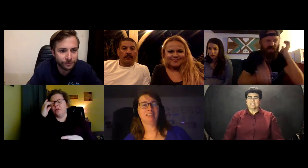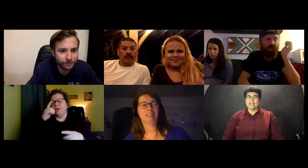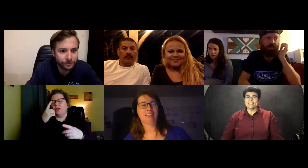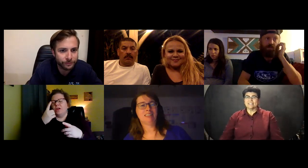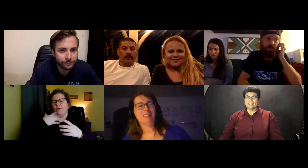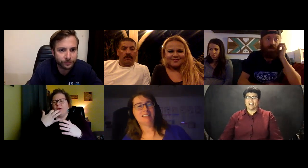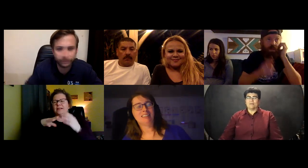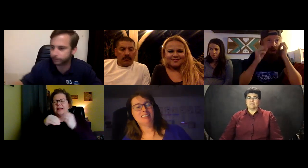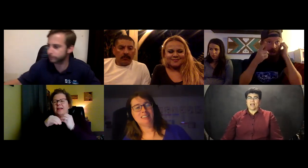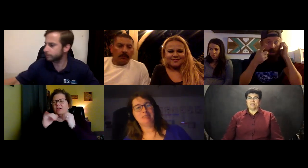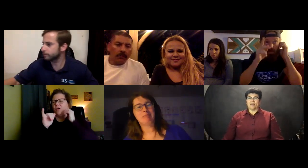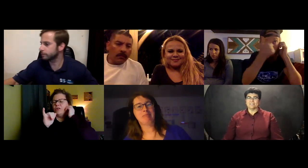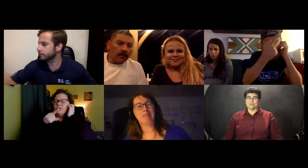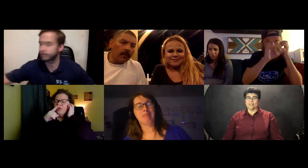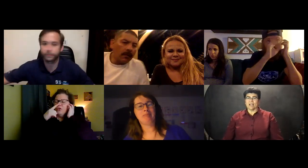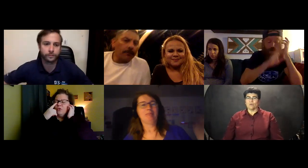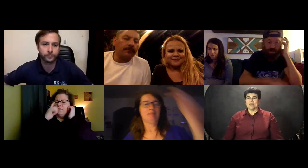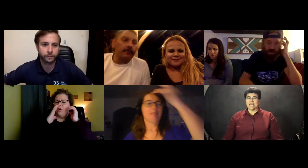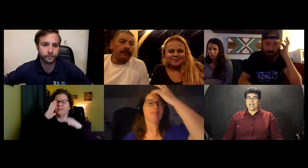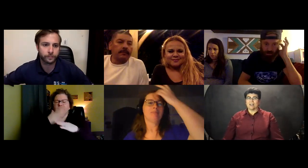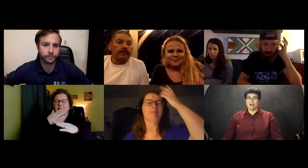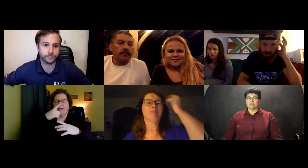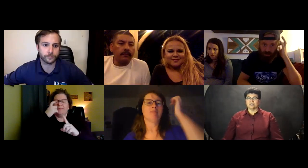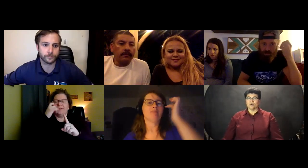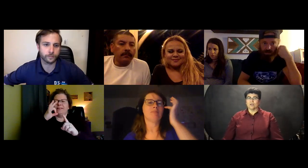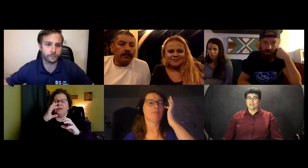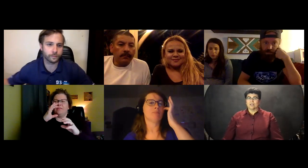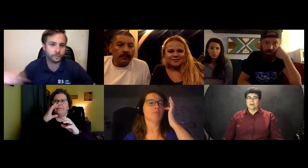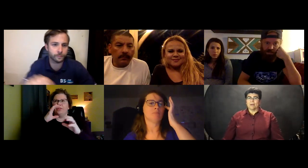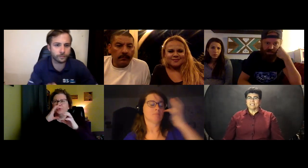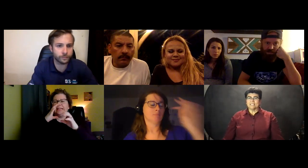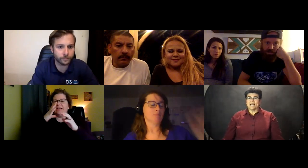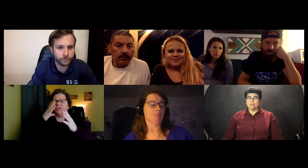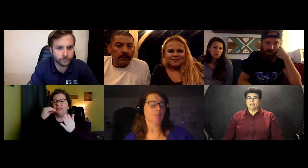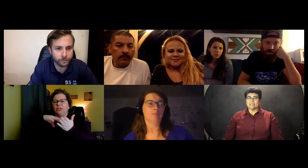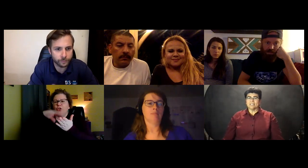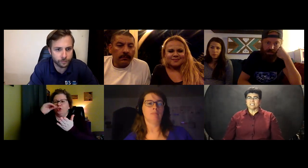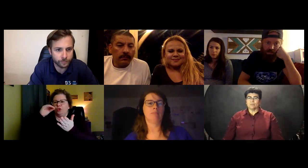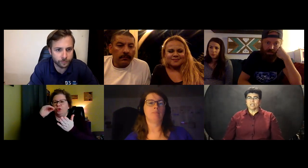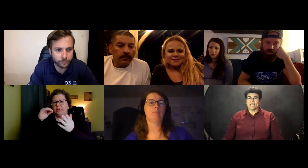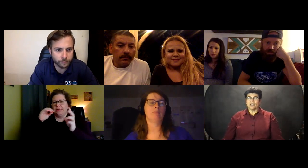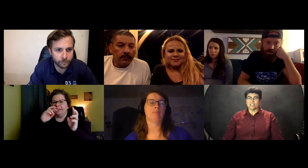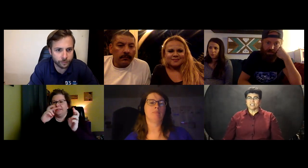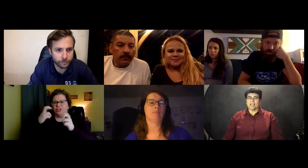yes i thought of something i wanted to add also